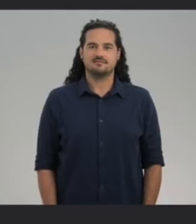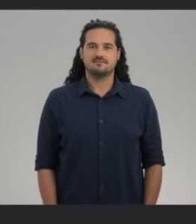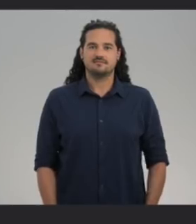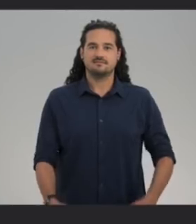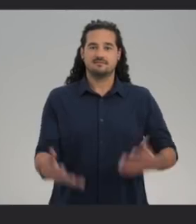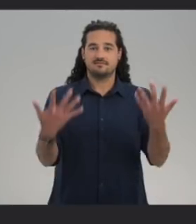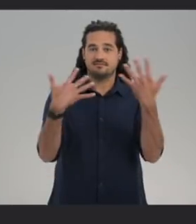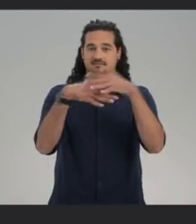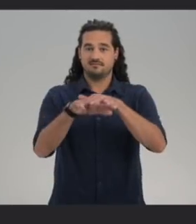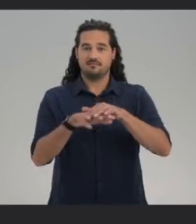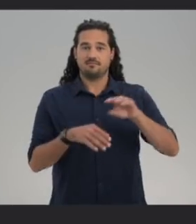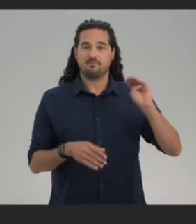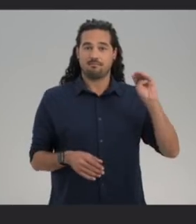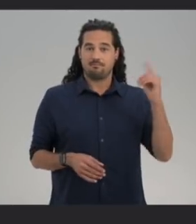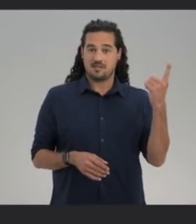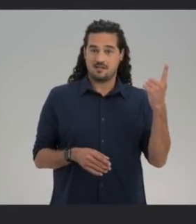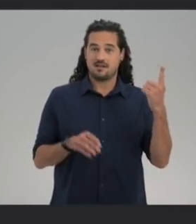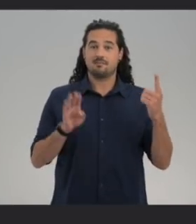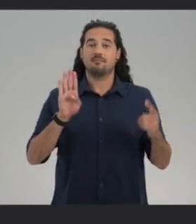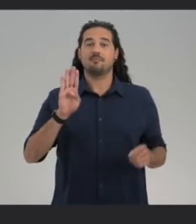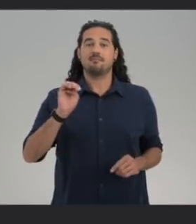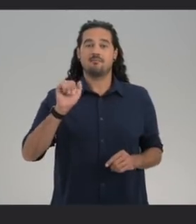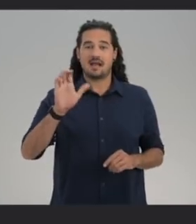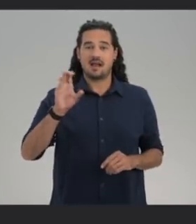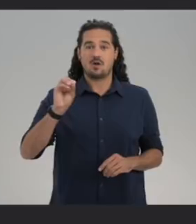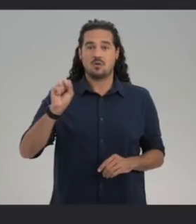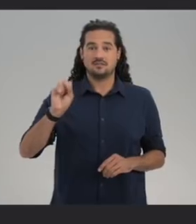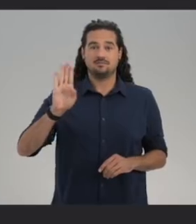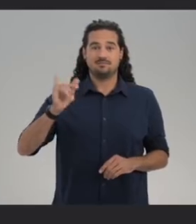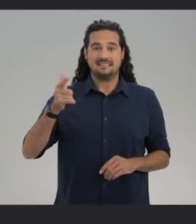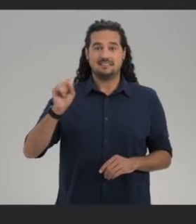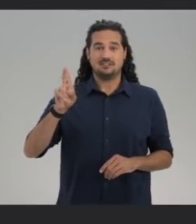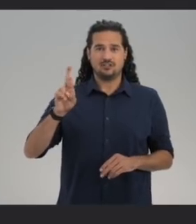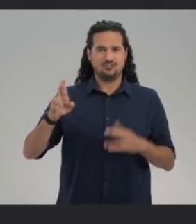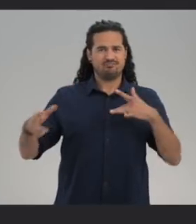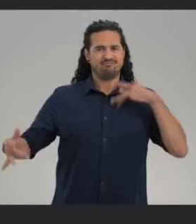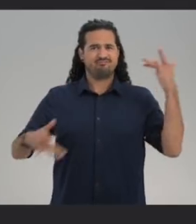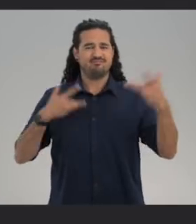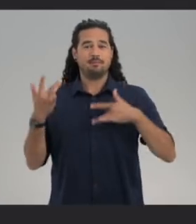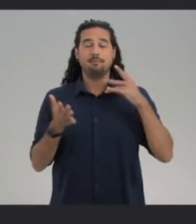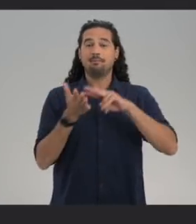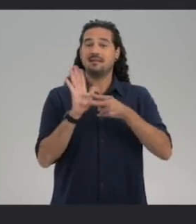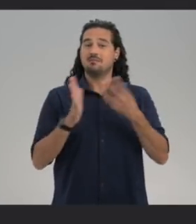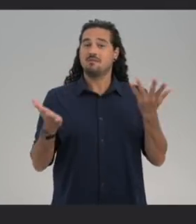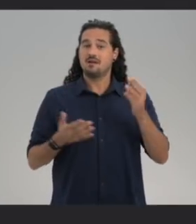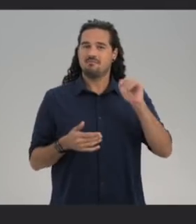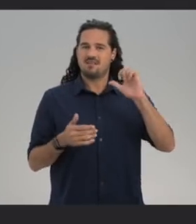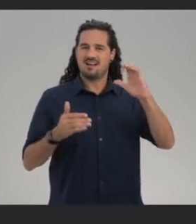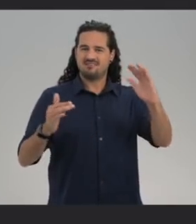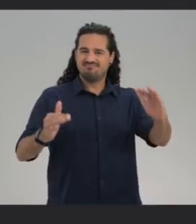The combination of M1 and macOS Big Sur is super exciting. It truly takes the Mac to a whole new level.